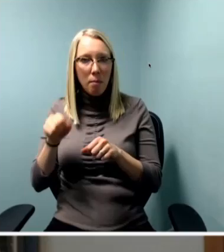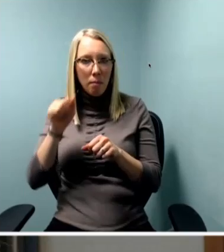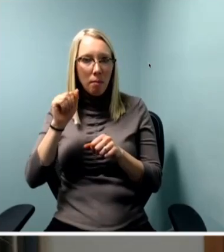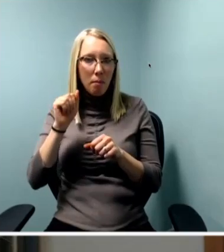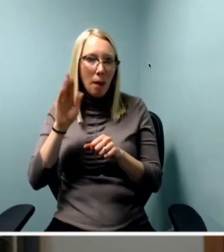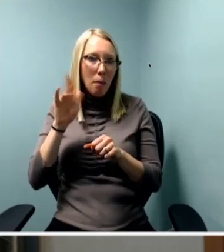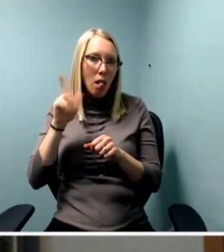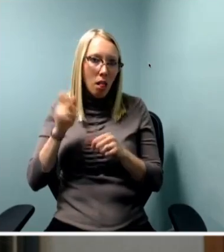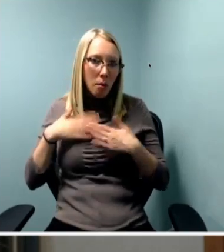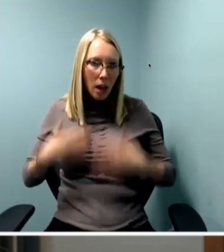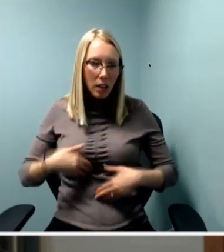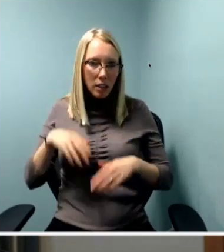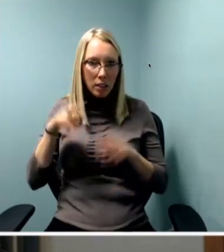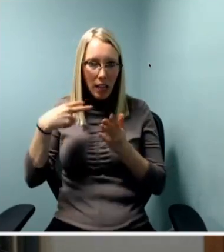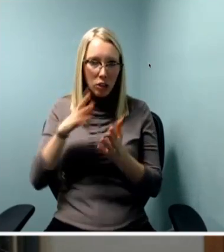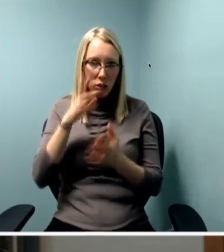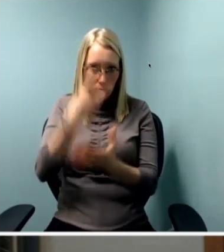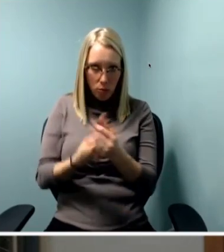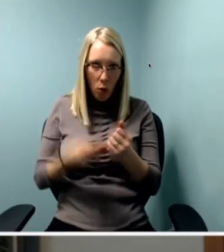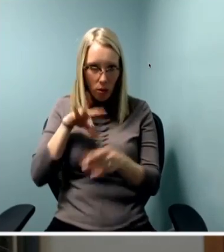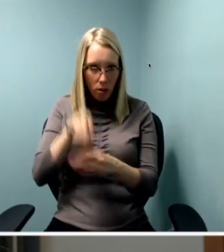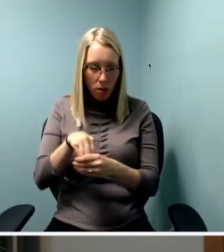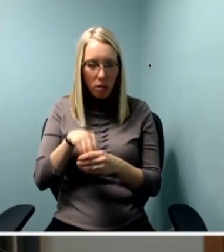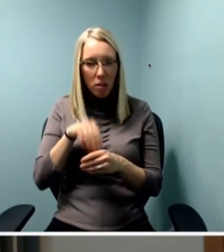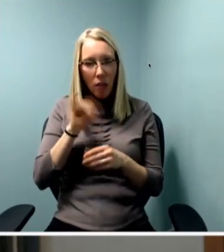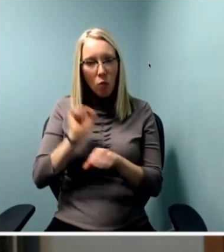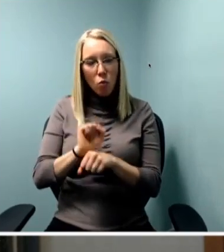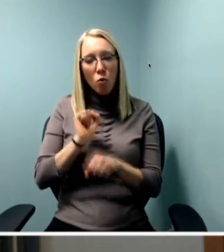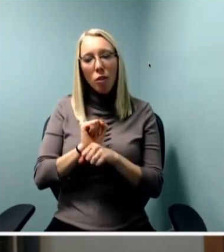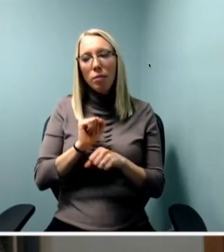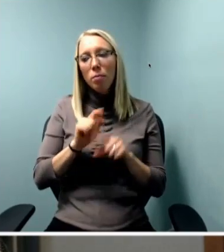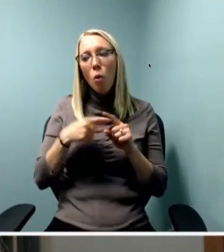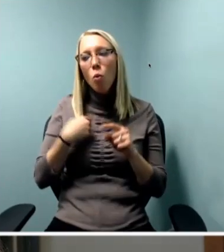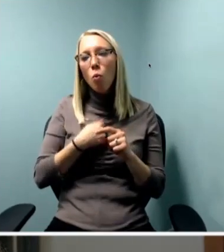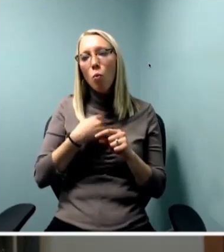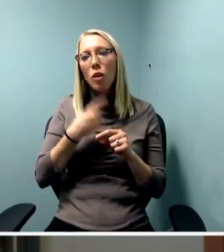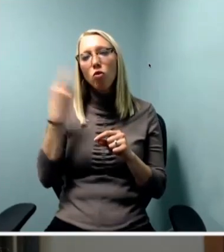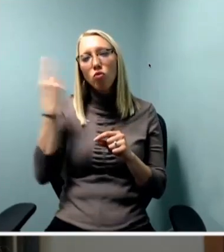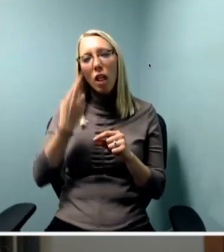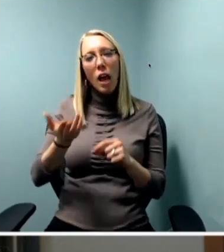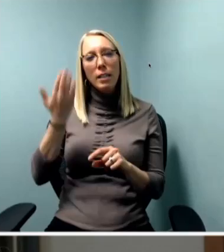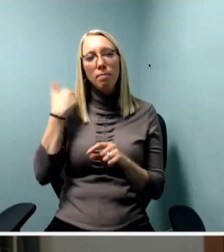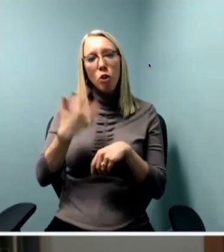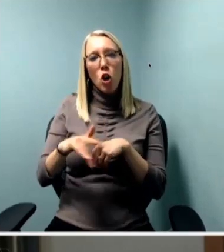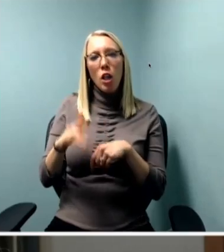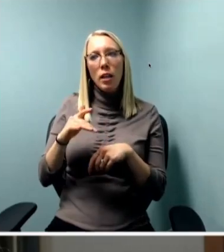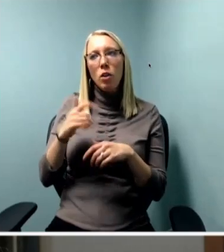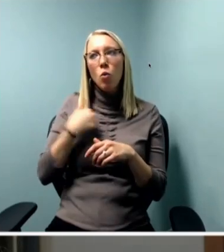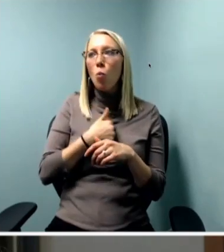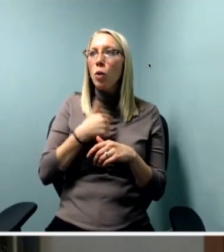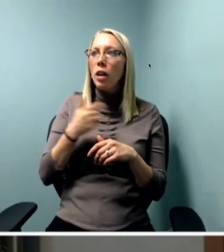That said, we also realized early on that there was a social and a political...